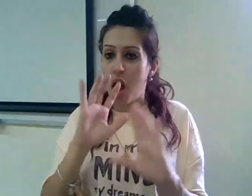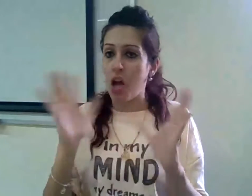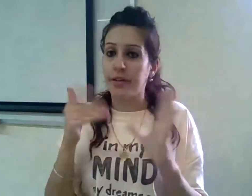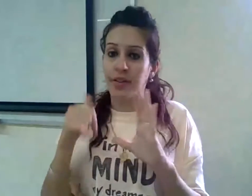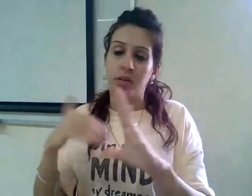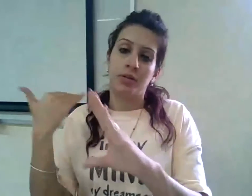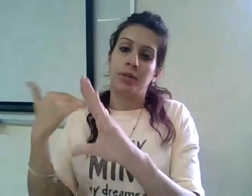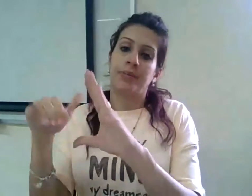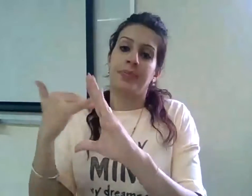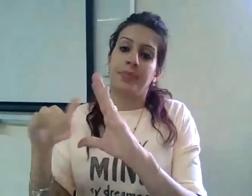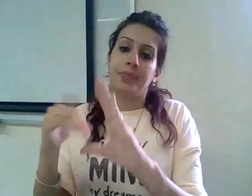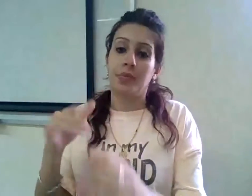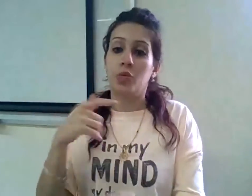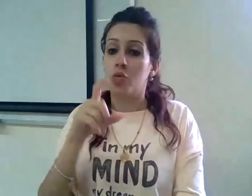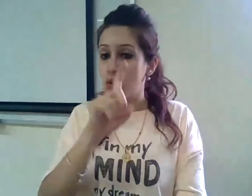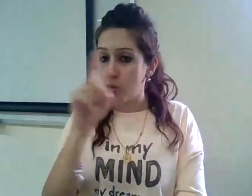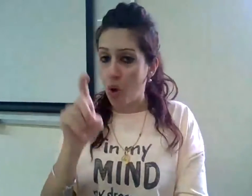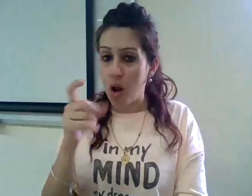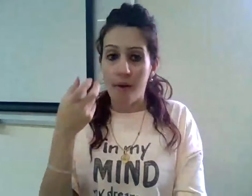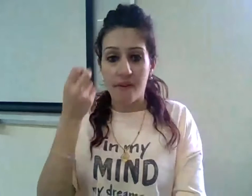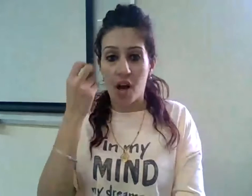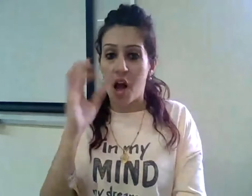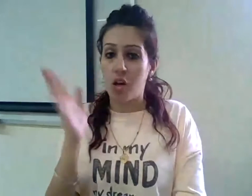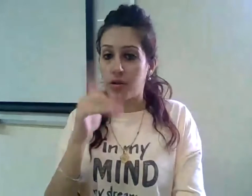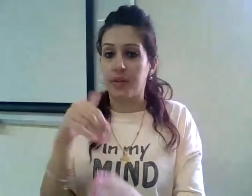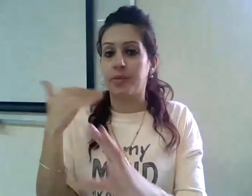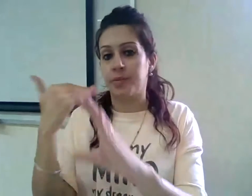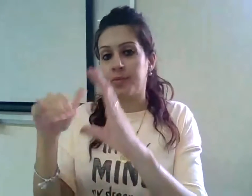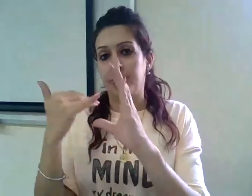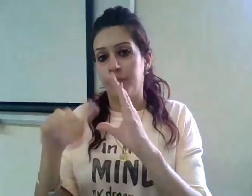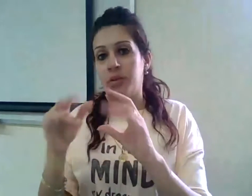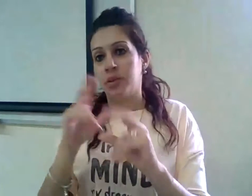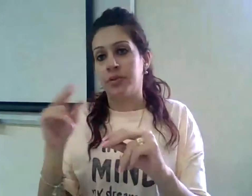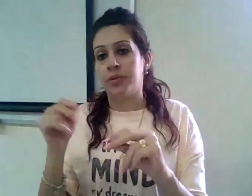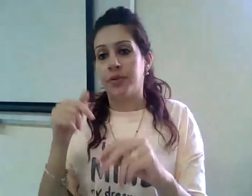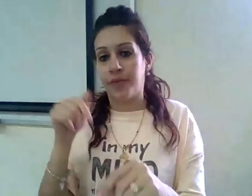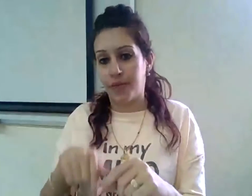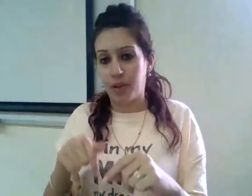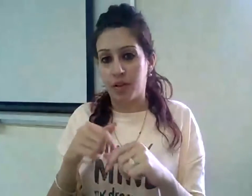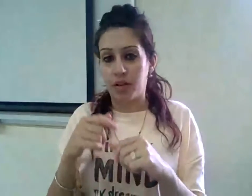So please, use it, because we like to have an active